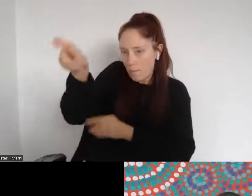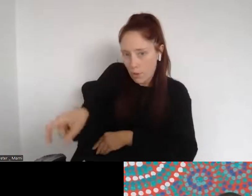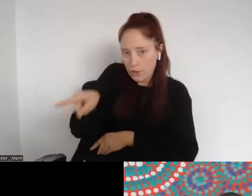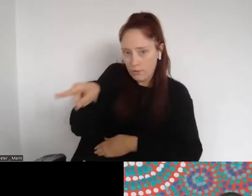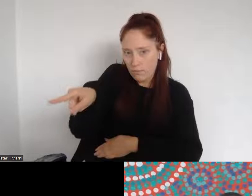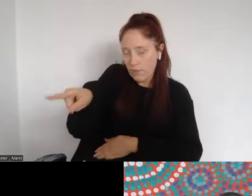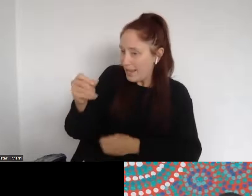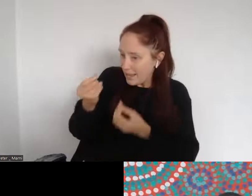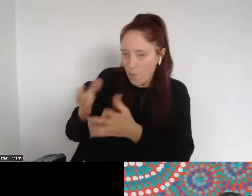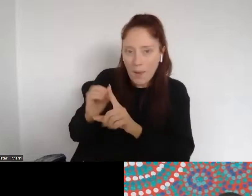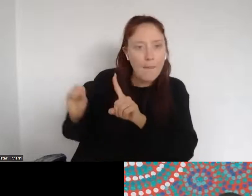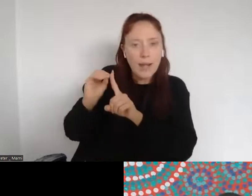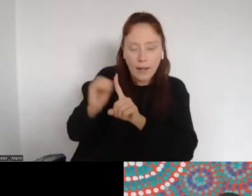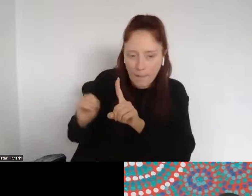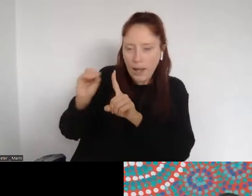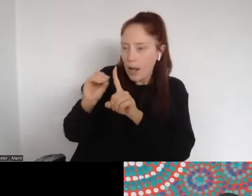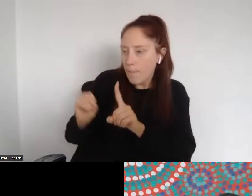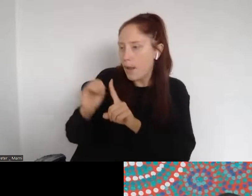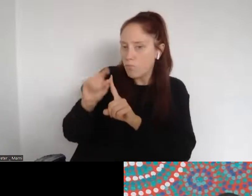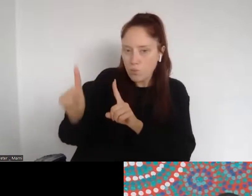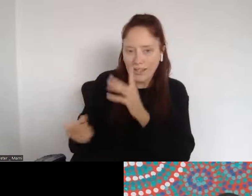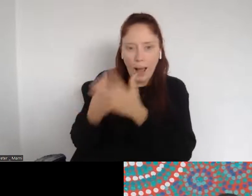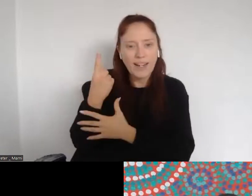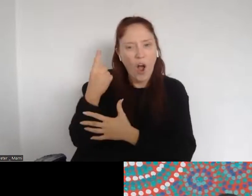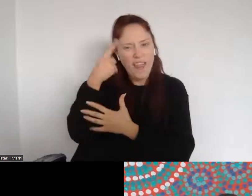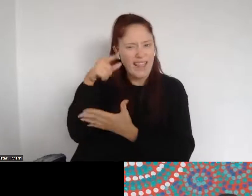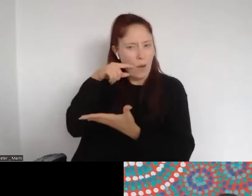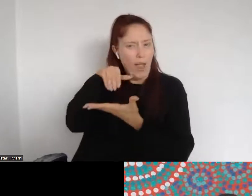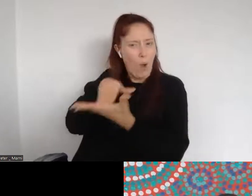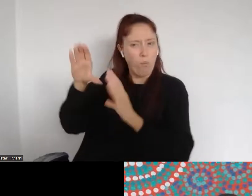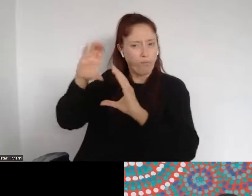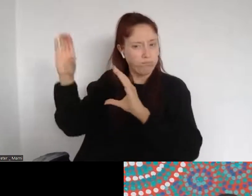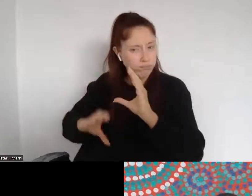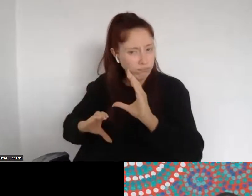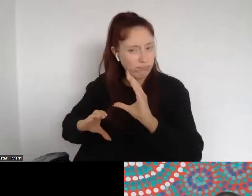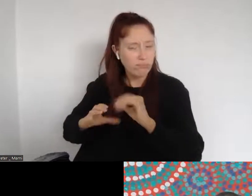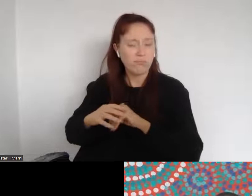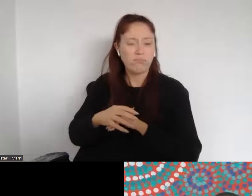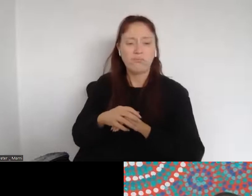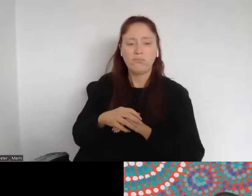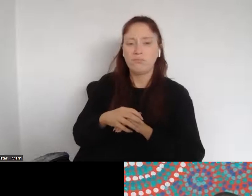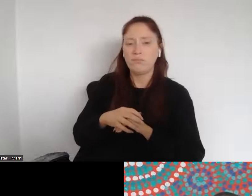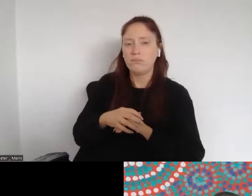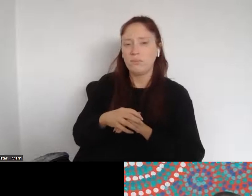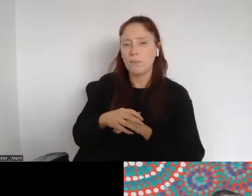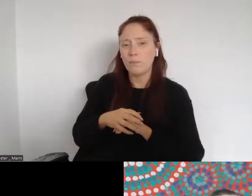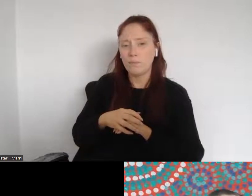updates would be a nice way to resolve that. You may also wish to potentially raise issues